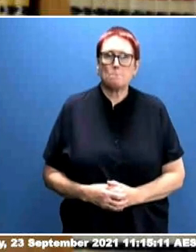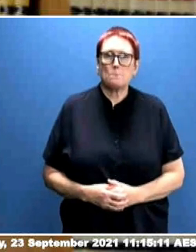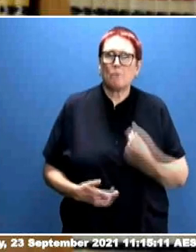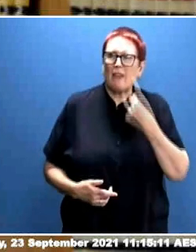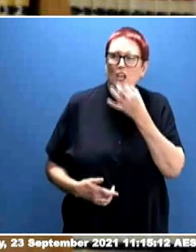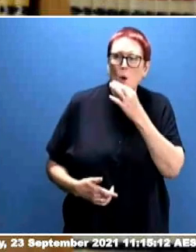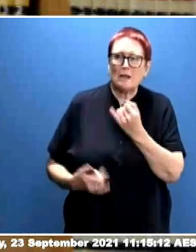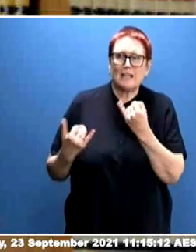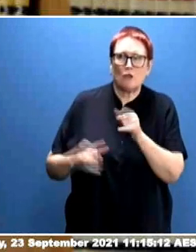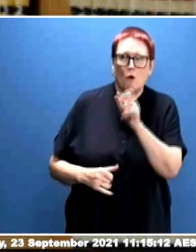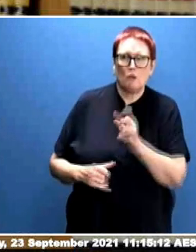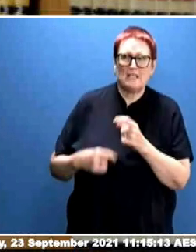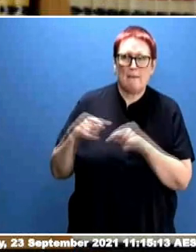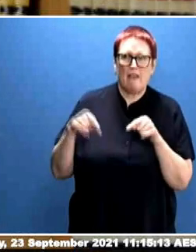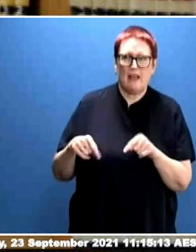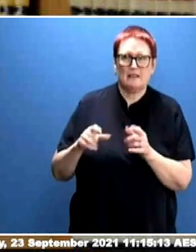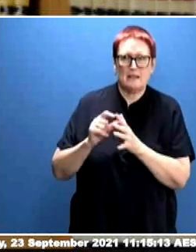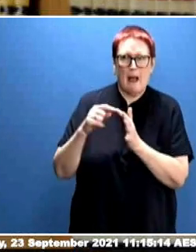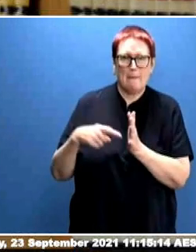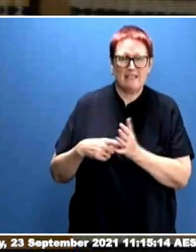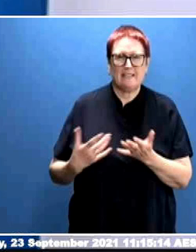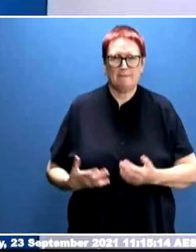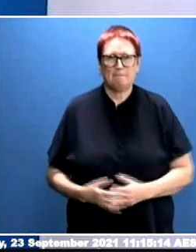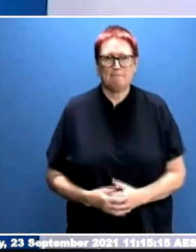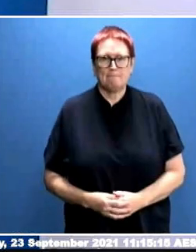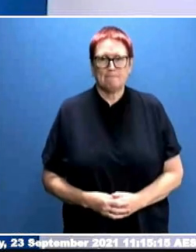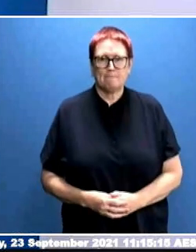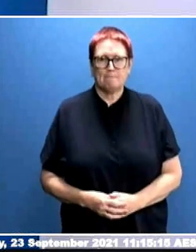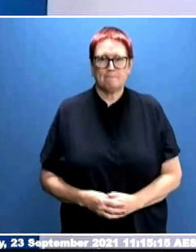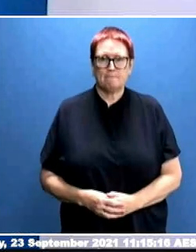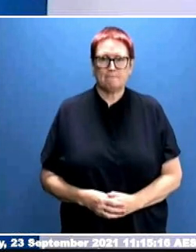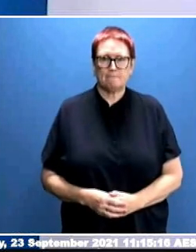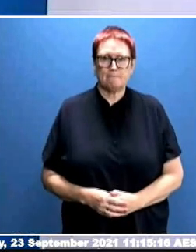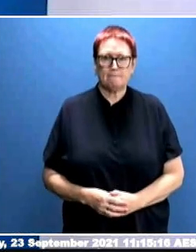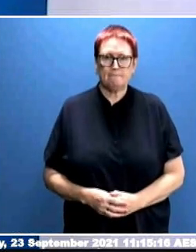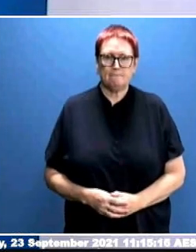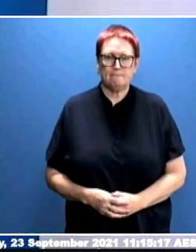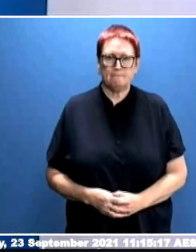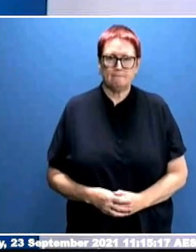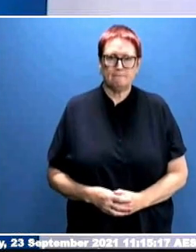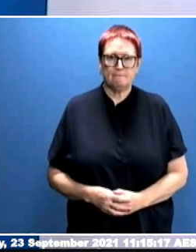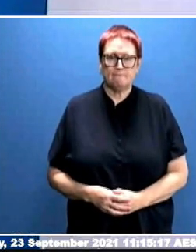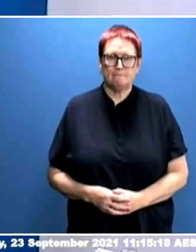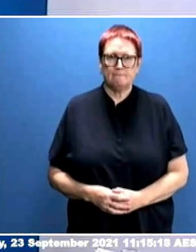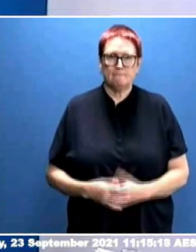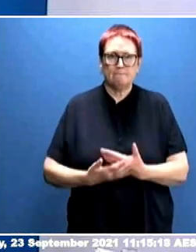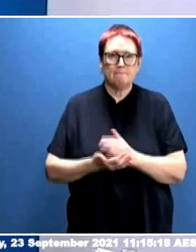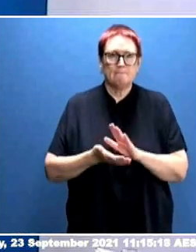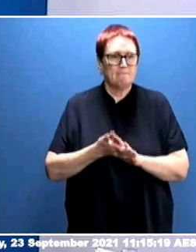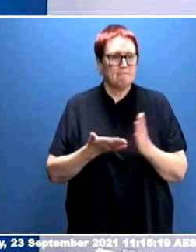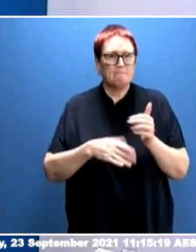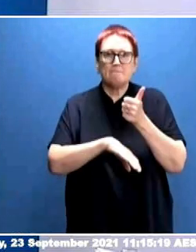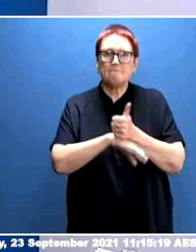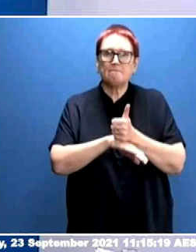about the Department's consideration or implementation of recommendations,